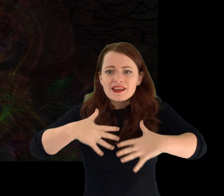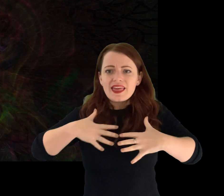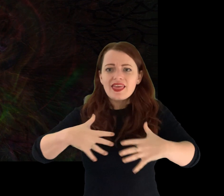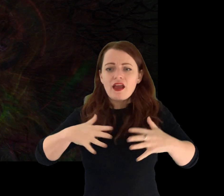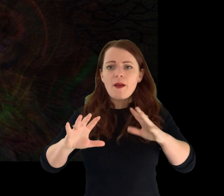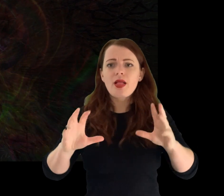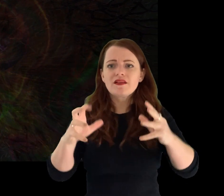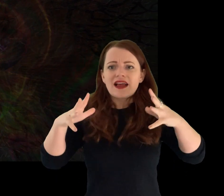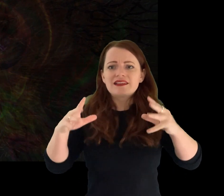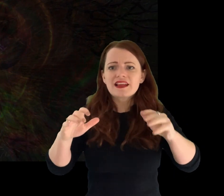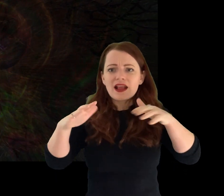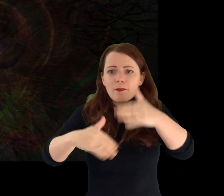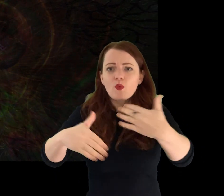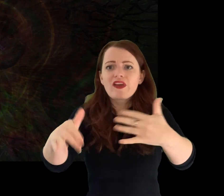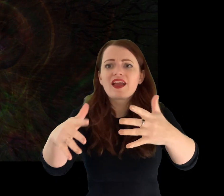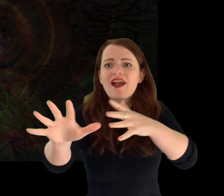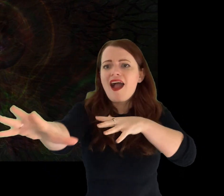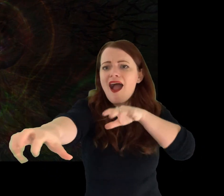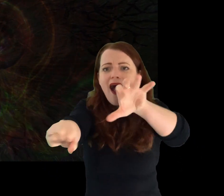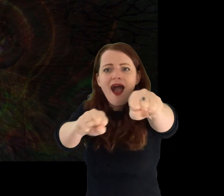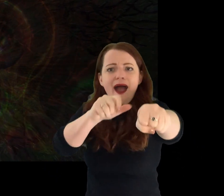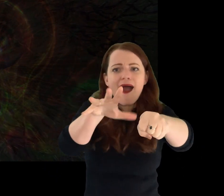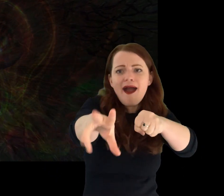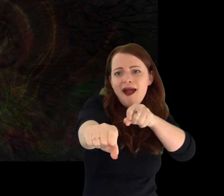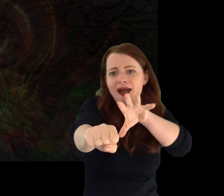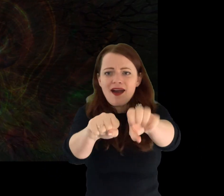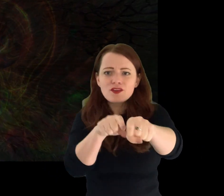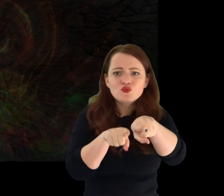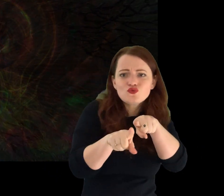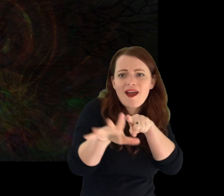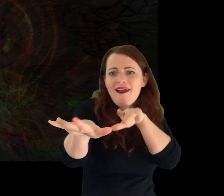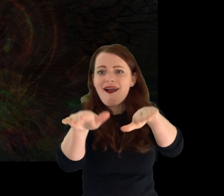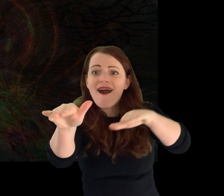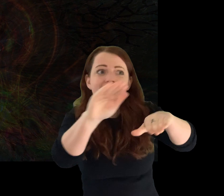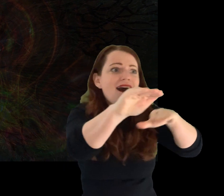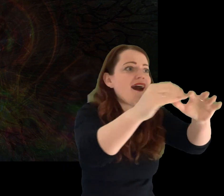moving, pulsating hands reaching out To try and touch the glowing shapes